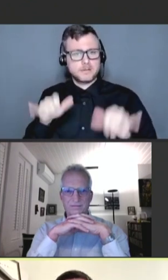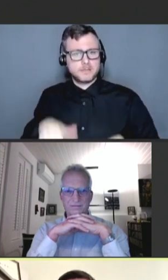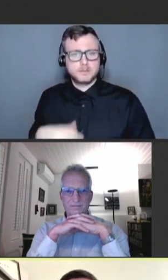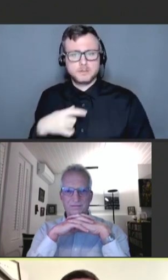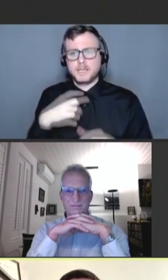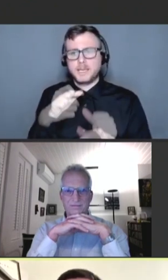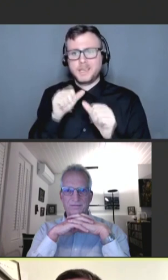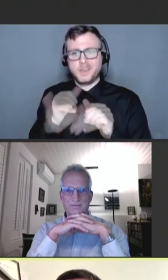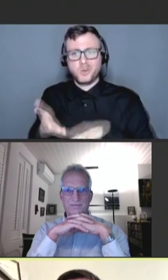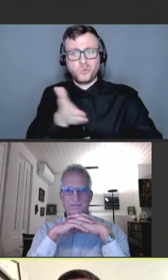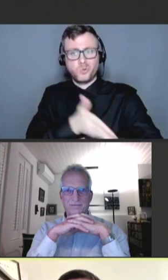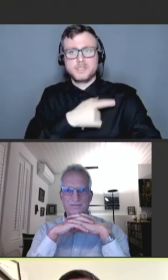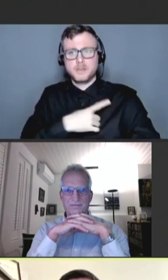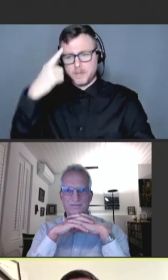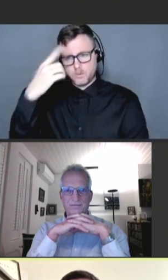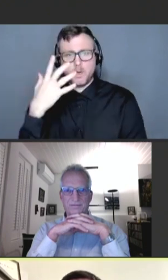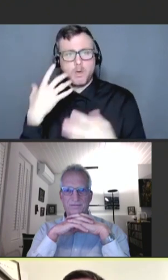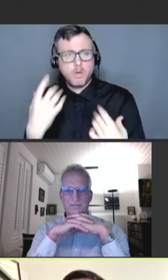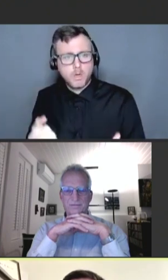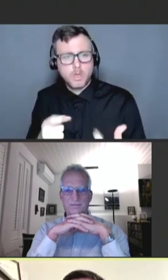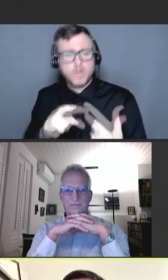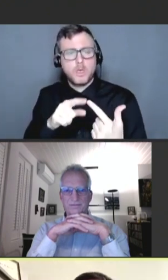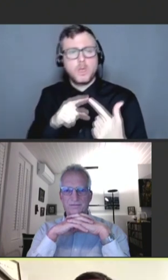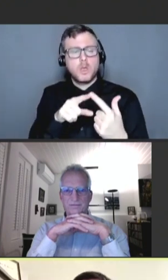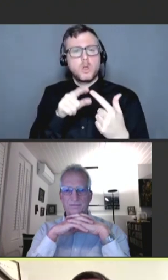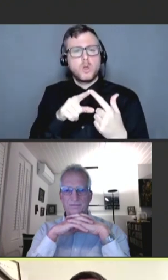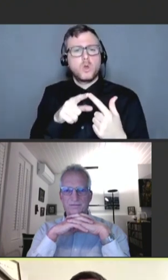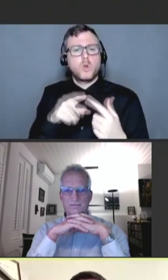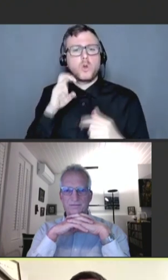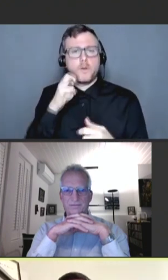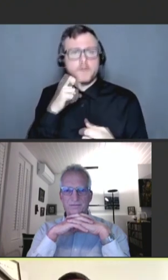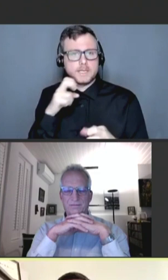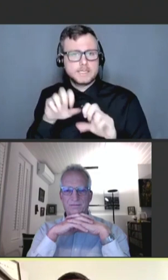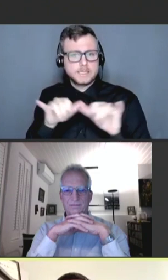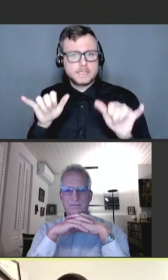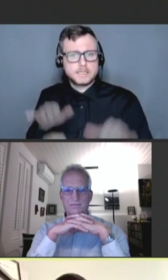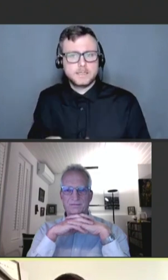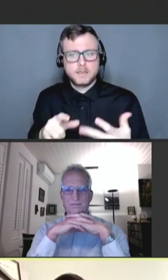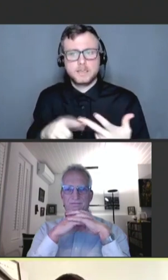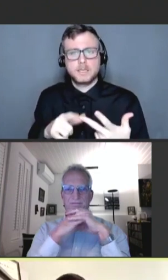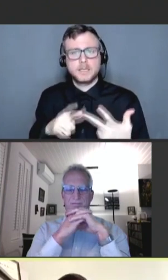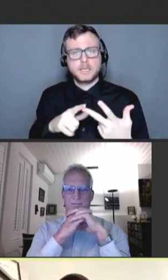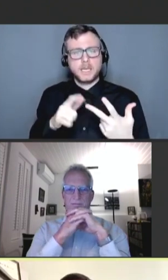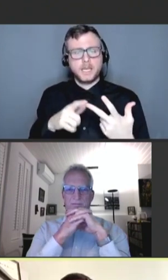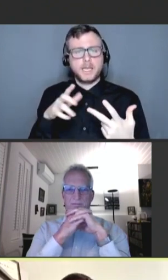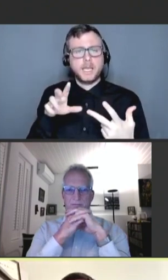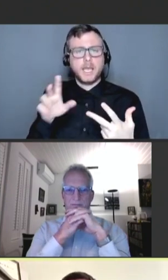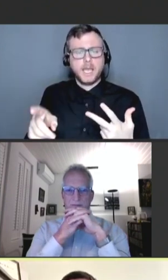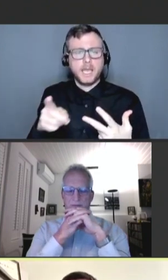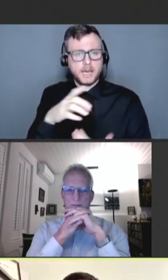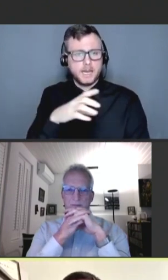nervous system problems, metabolic dysfunction, including hyperlipidemia and diabetes, GI or